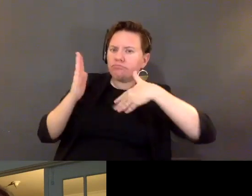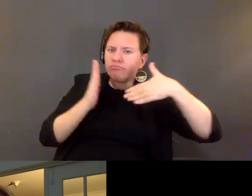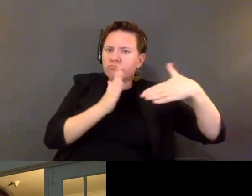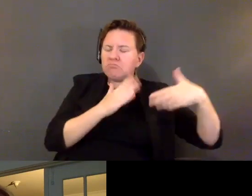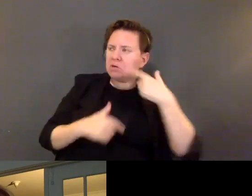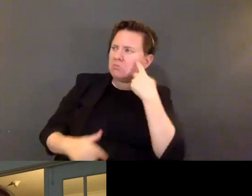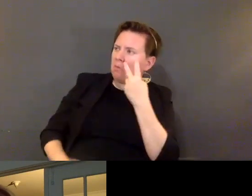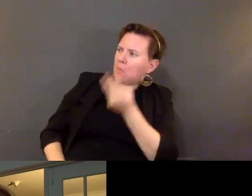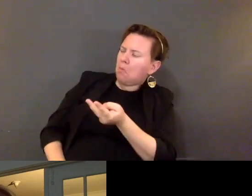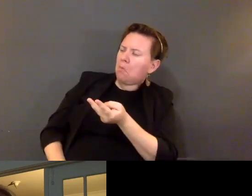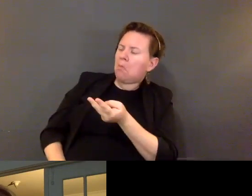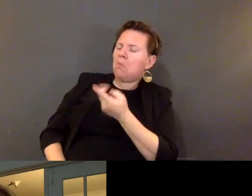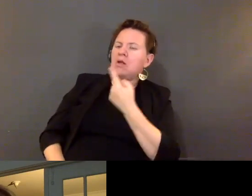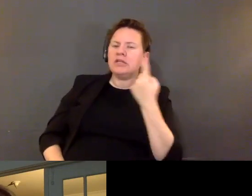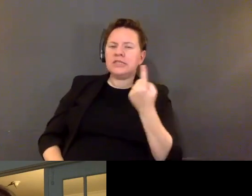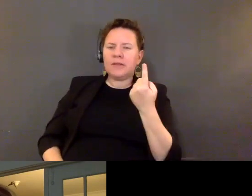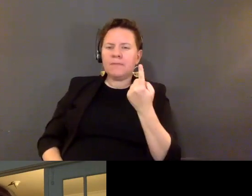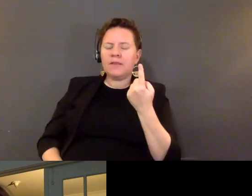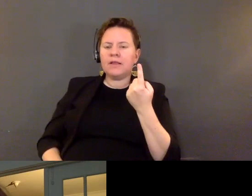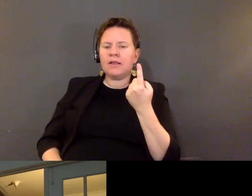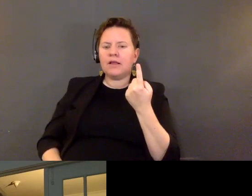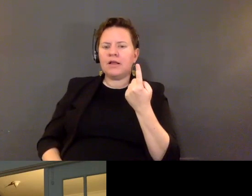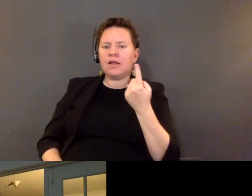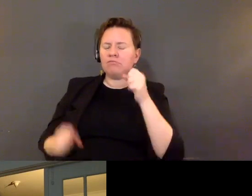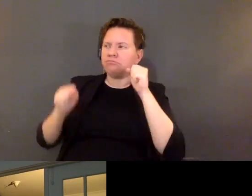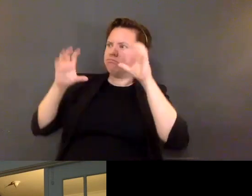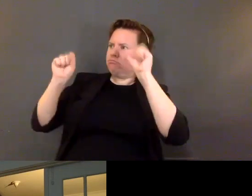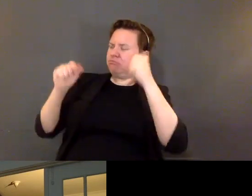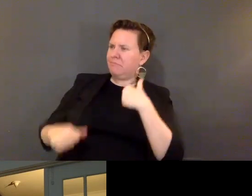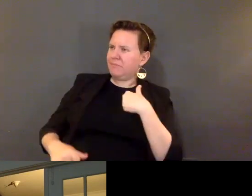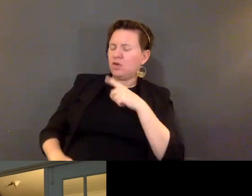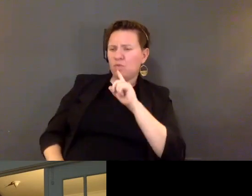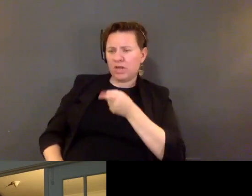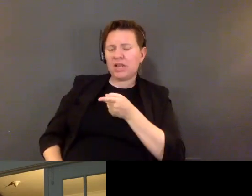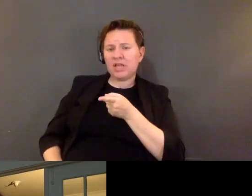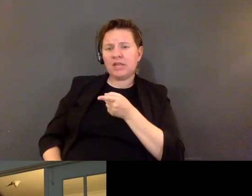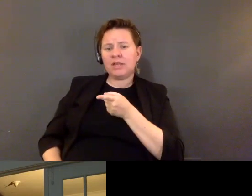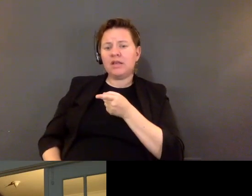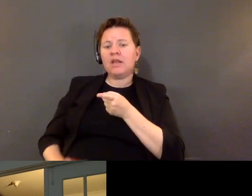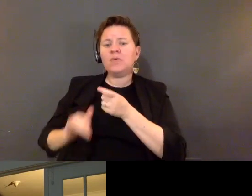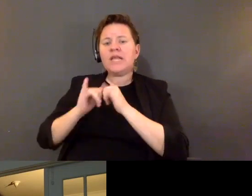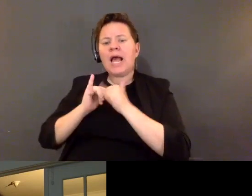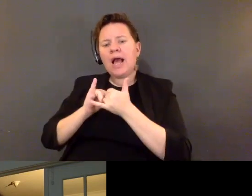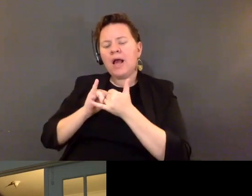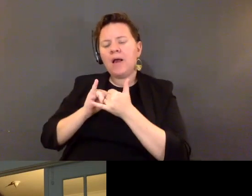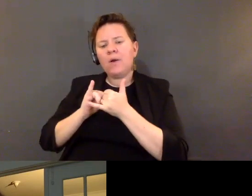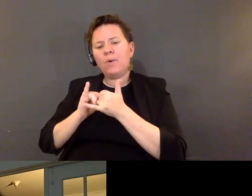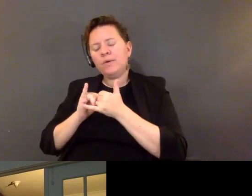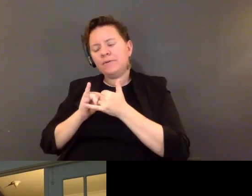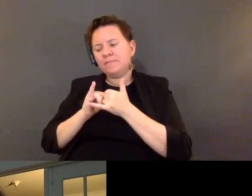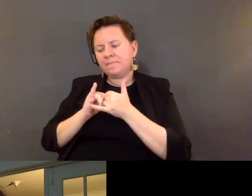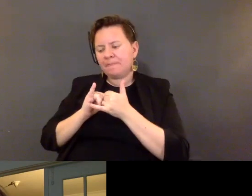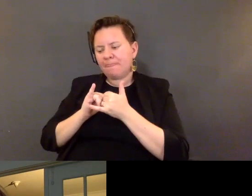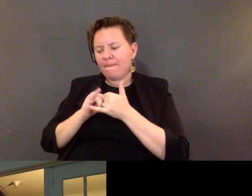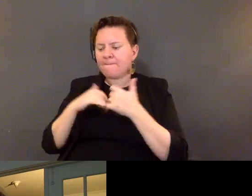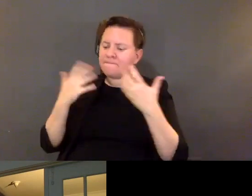something that kind of amazed me really was how because because we're friends and